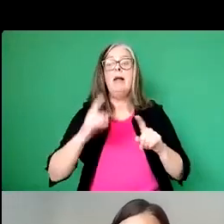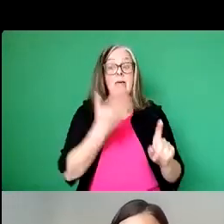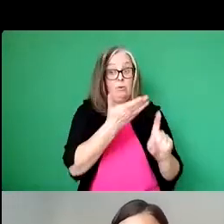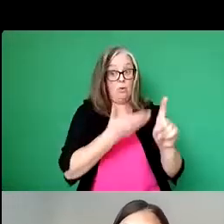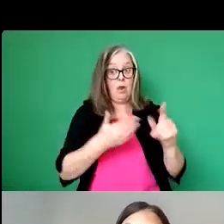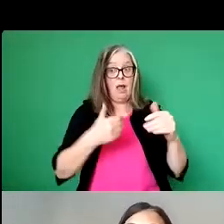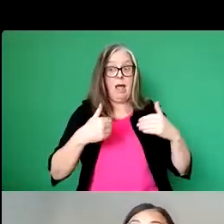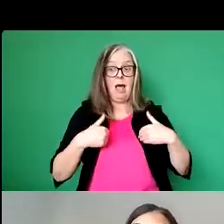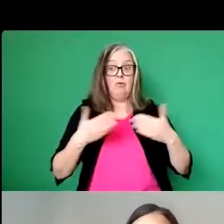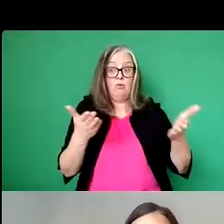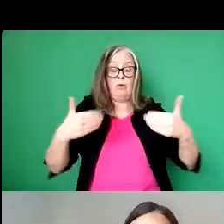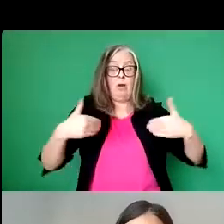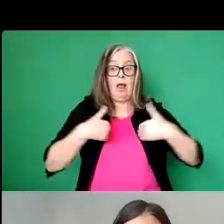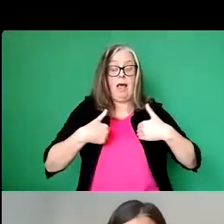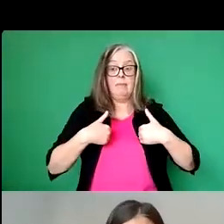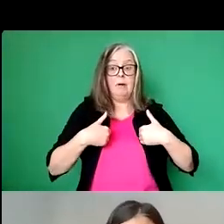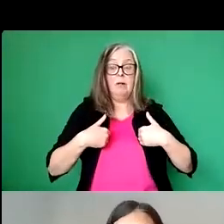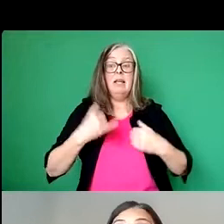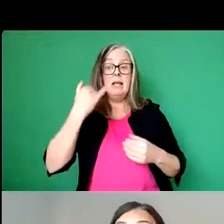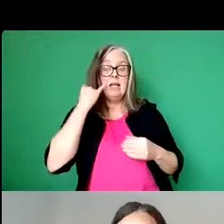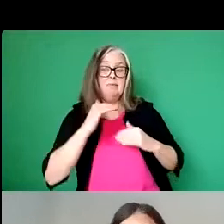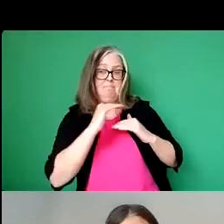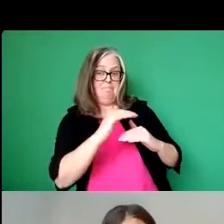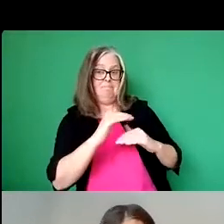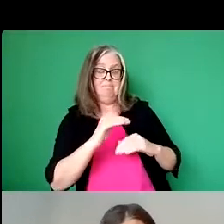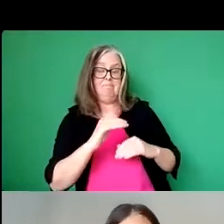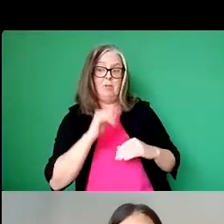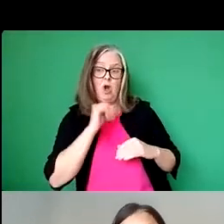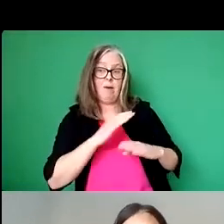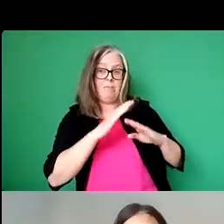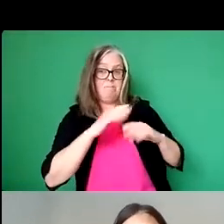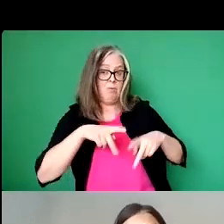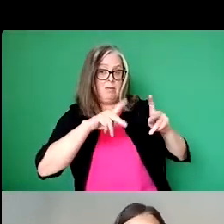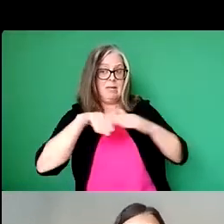animal needs to be well-founded and will usually be the restrictions that are placed